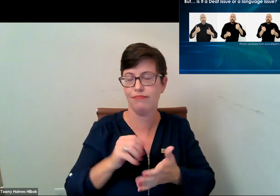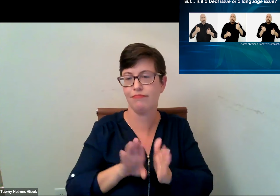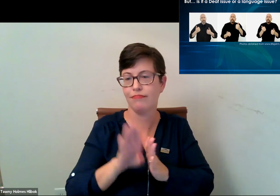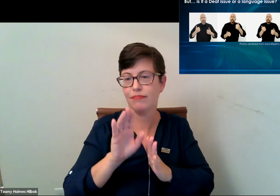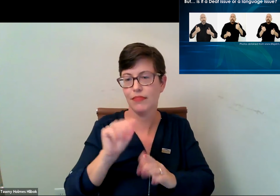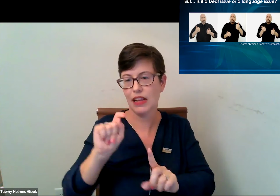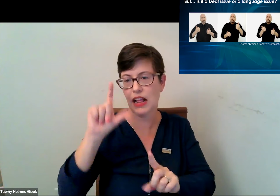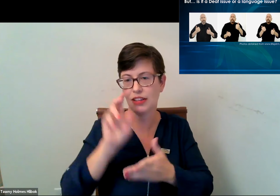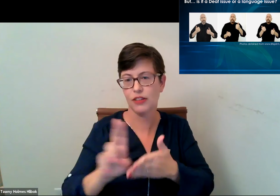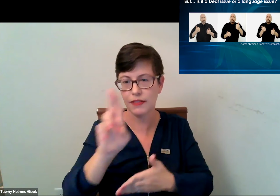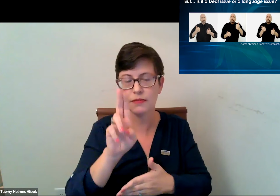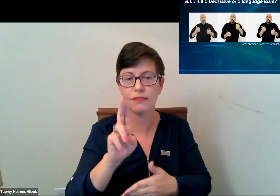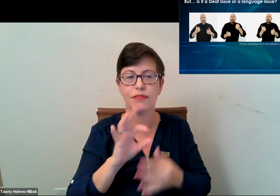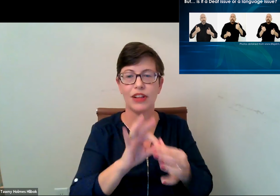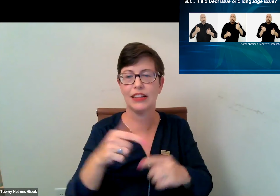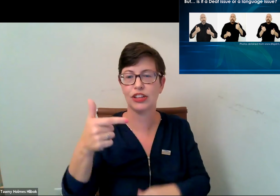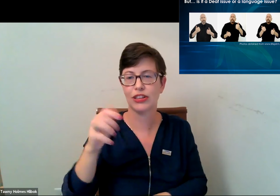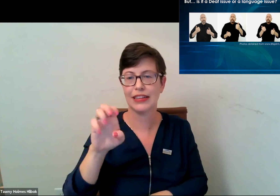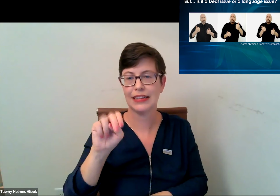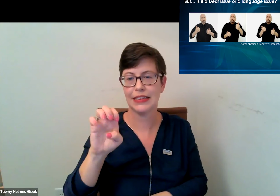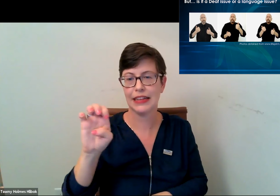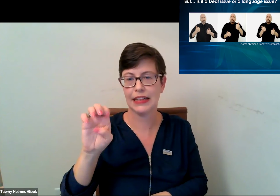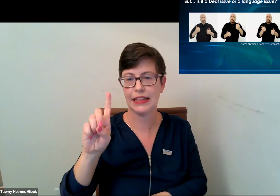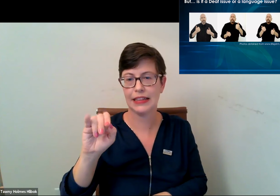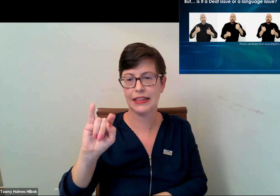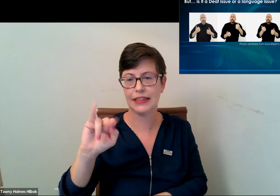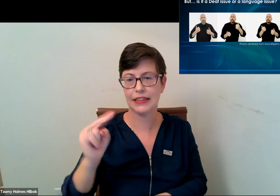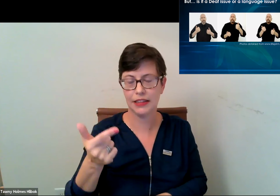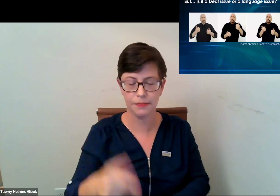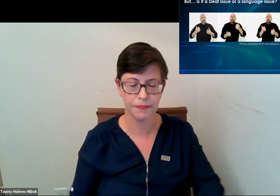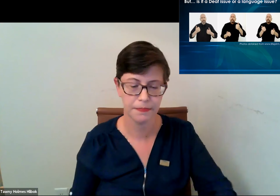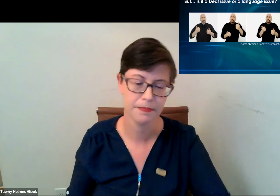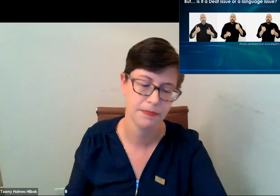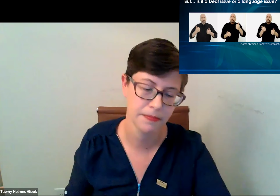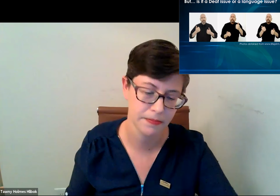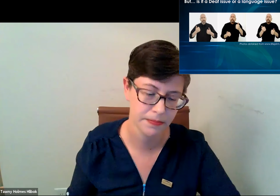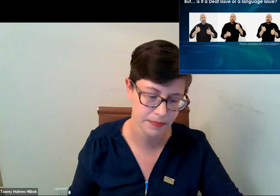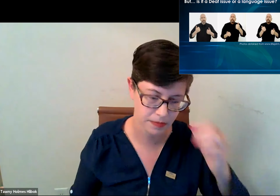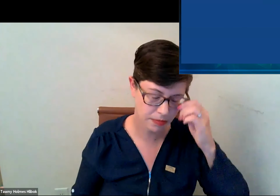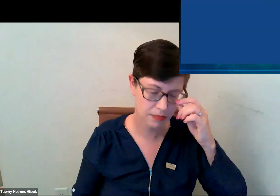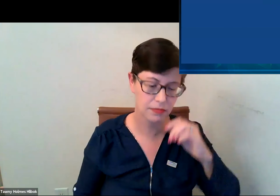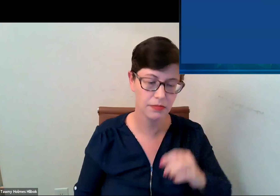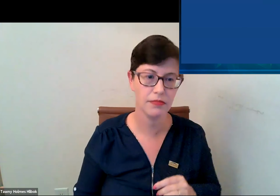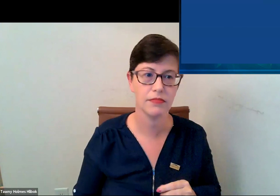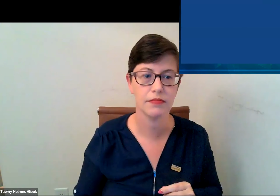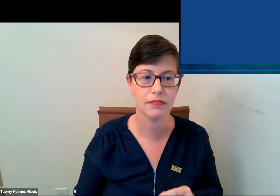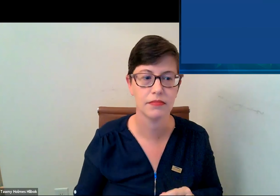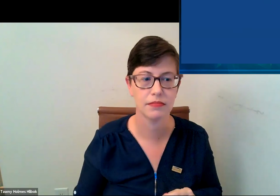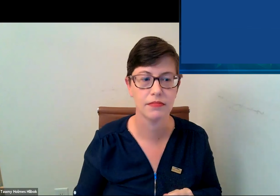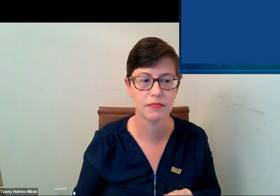From my Grad students, that they have developed from gallaudet and it's about gene editing.